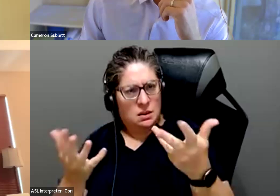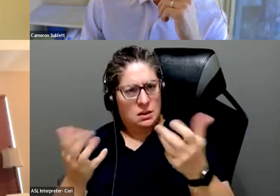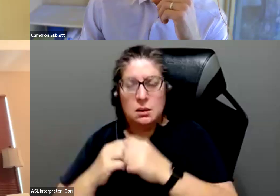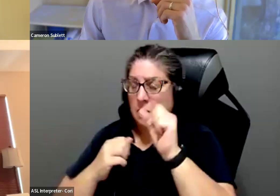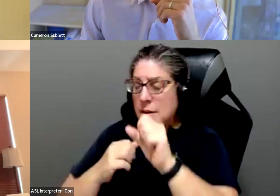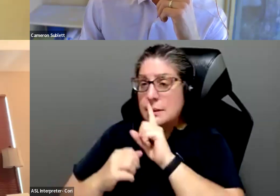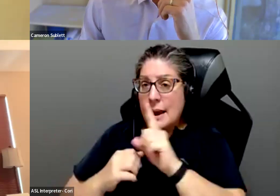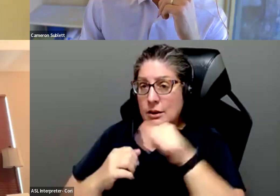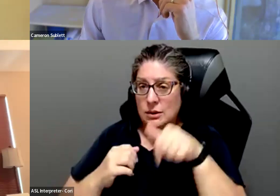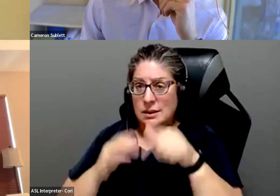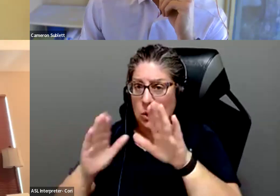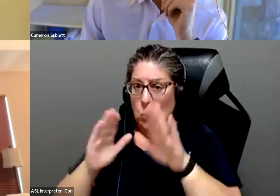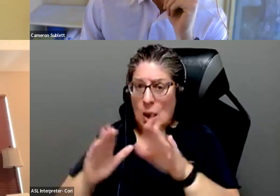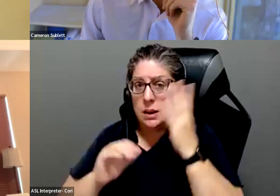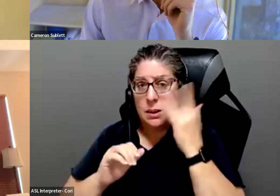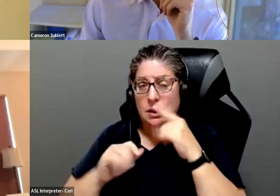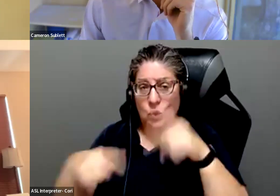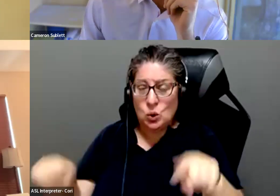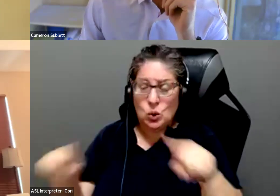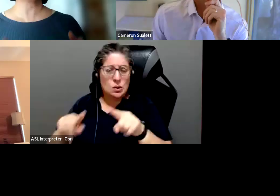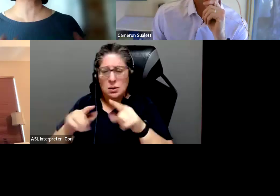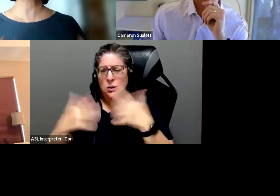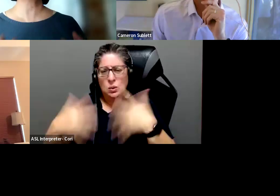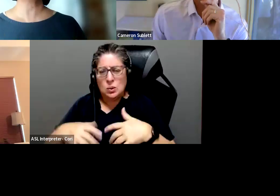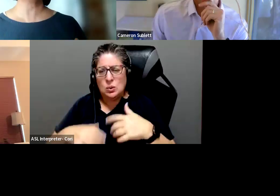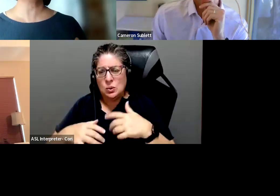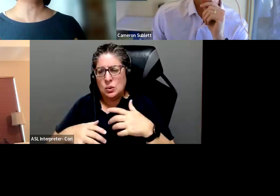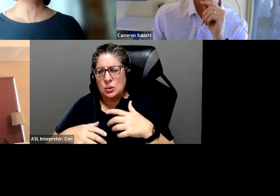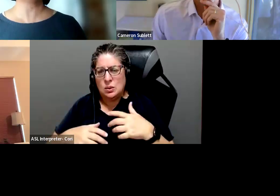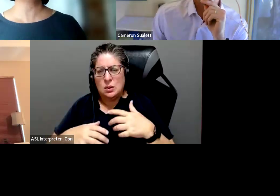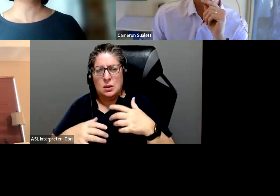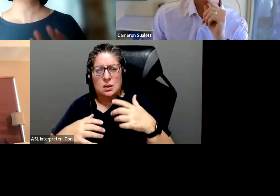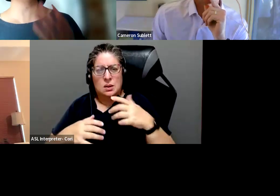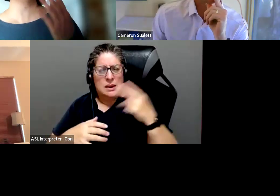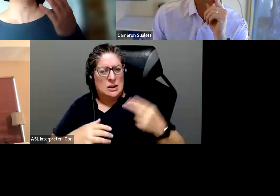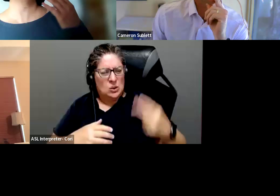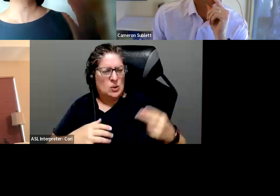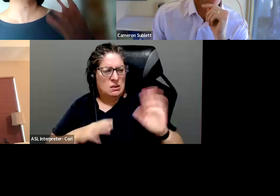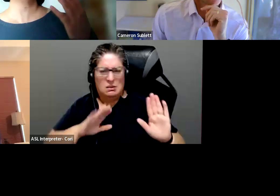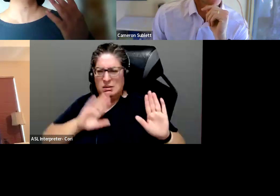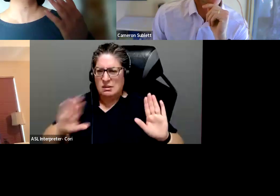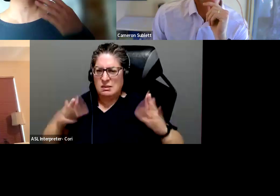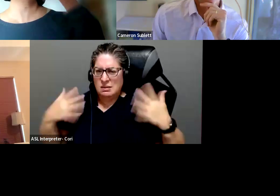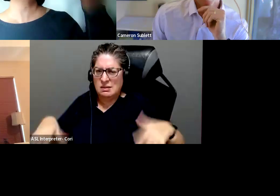Actually this is great because you all have such rich personal histories and I think what